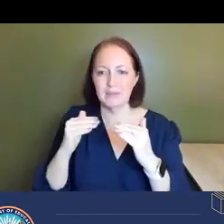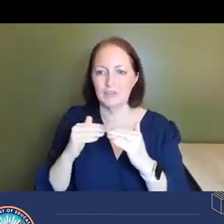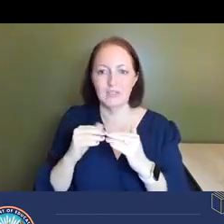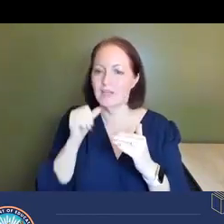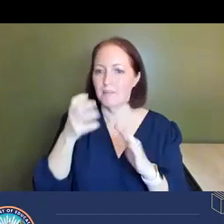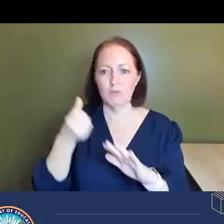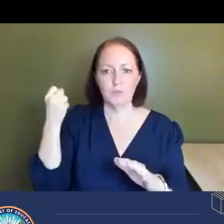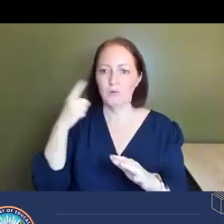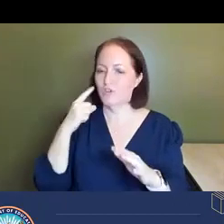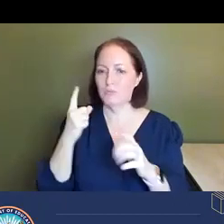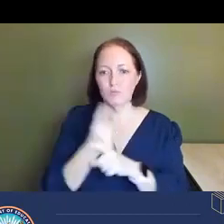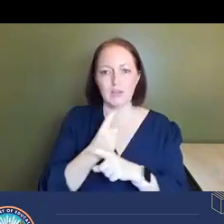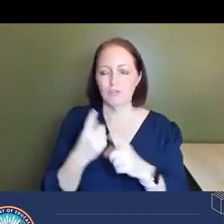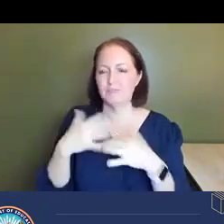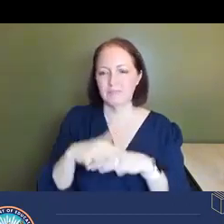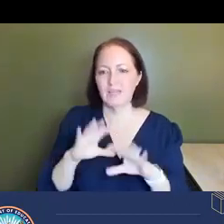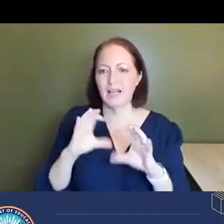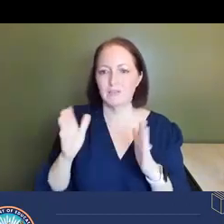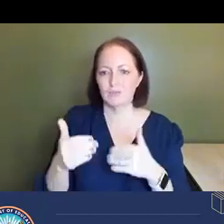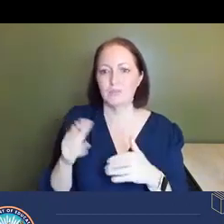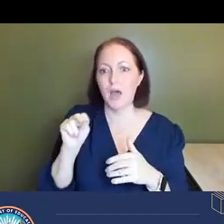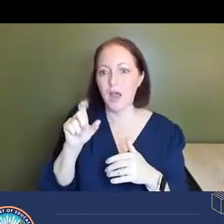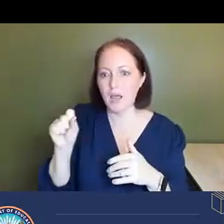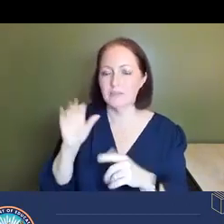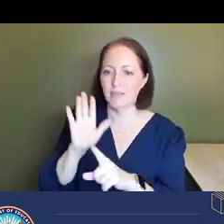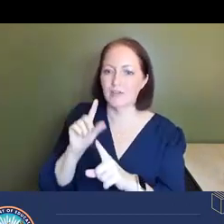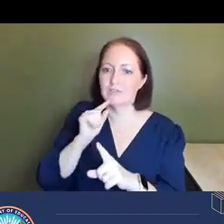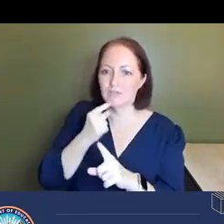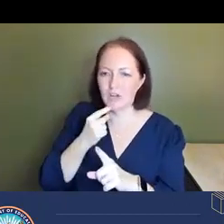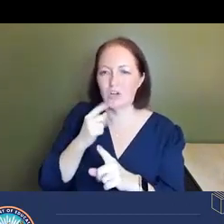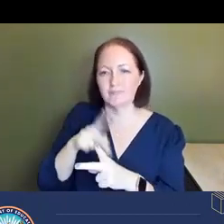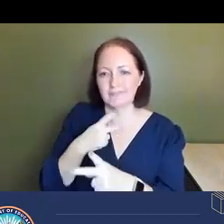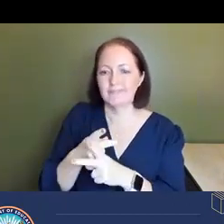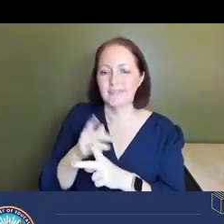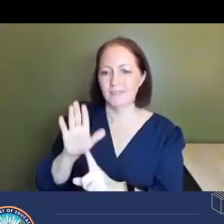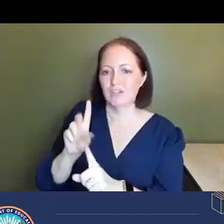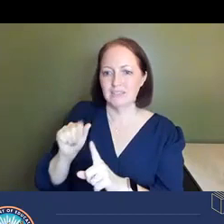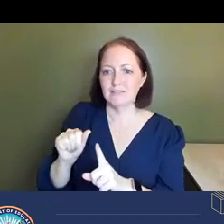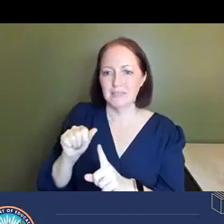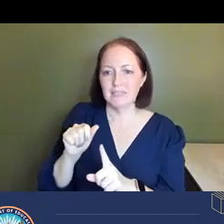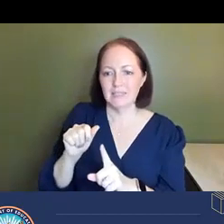regular classes unless the nature or severity of the student’s disability is such that